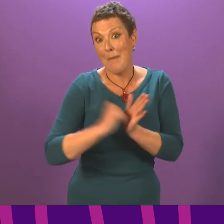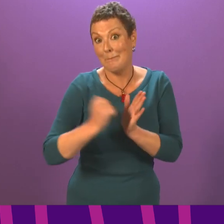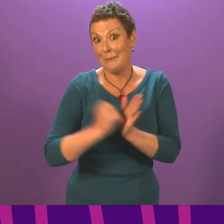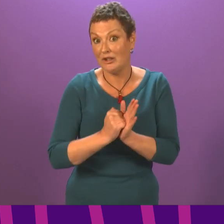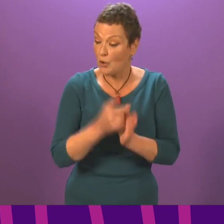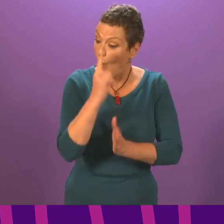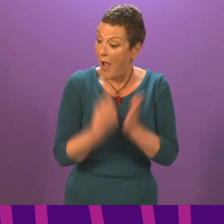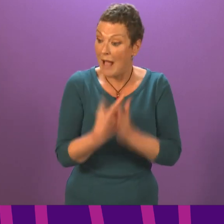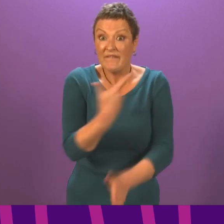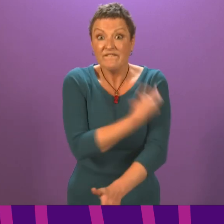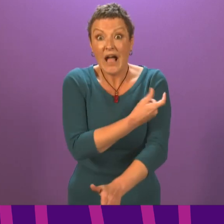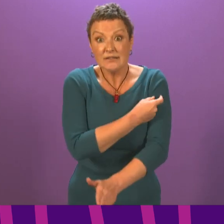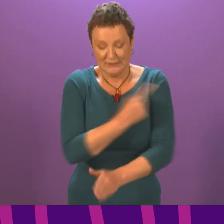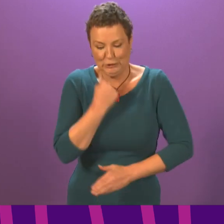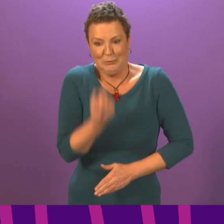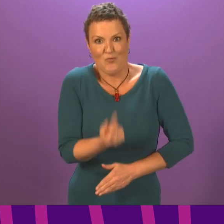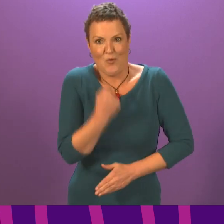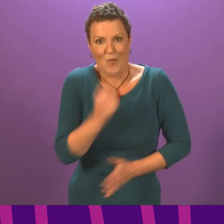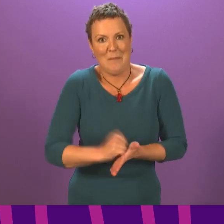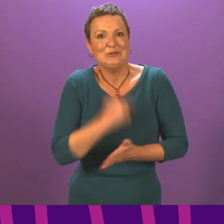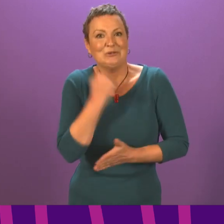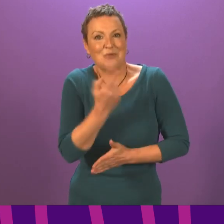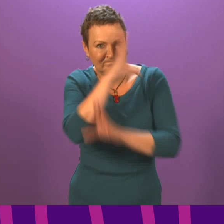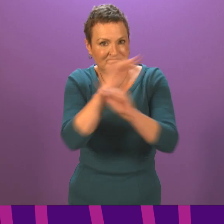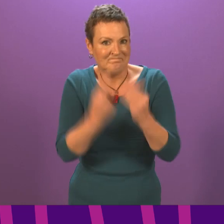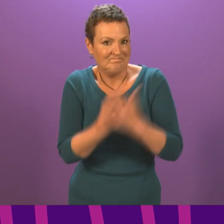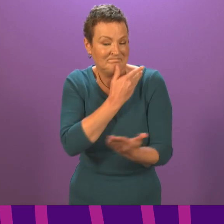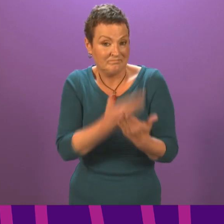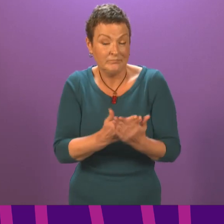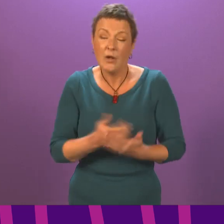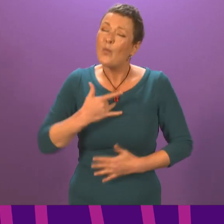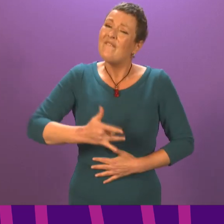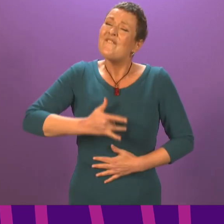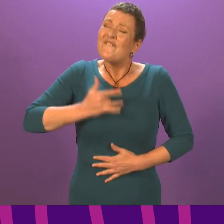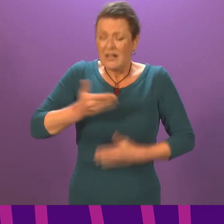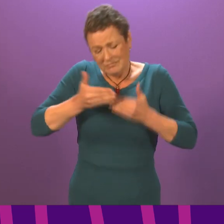We believe that, over the course of next year, vaccines will allow us to return to a much